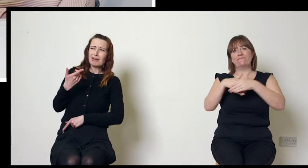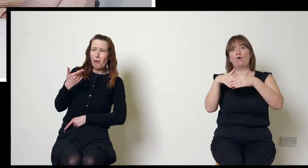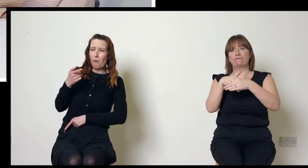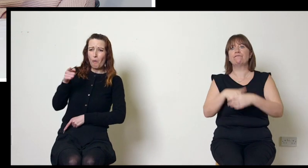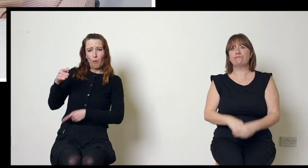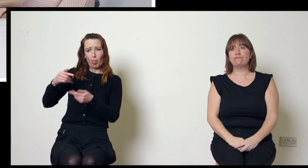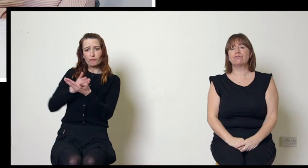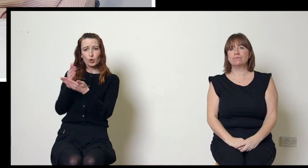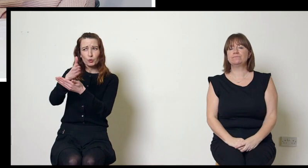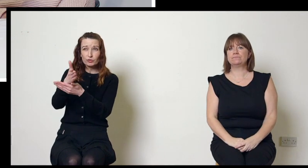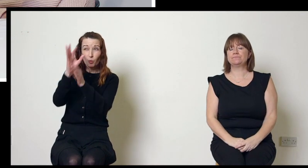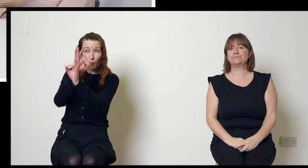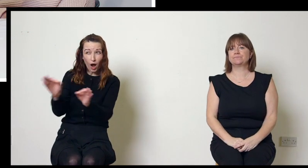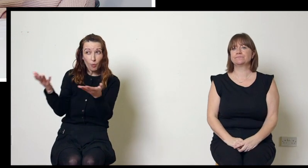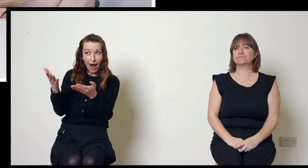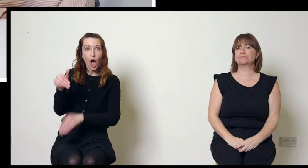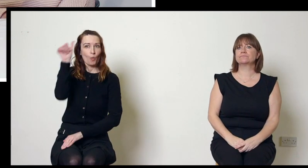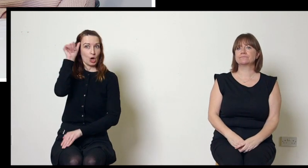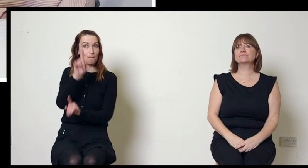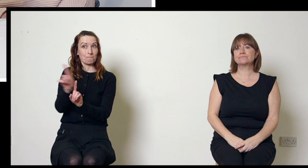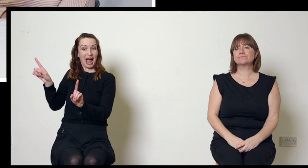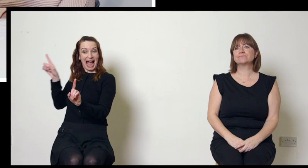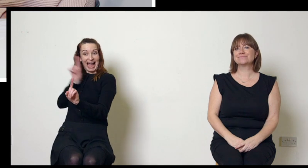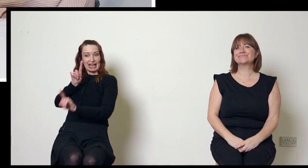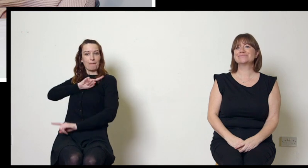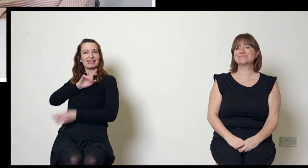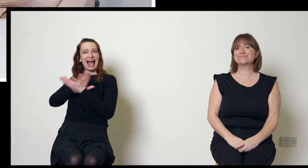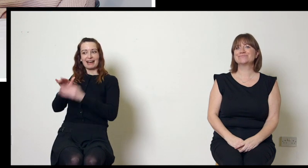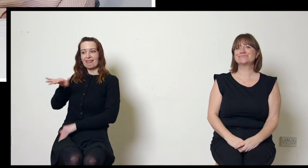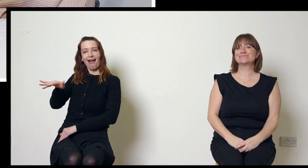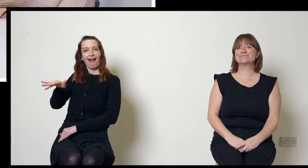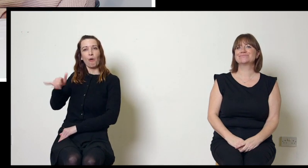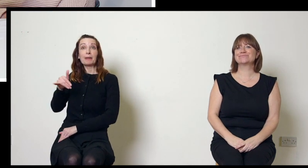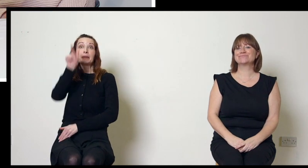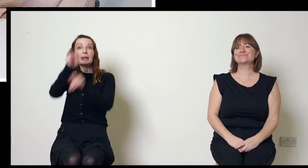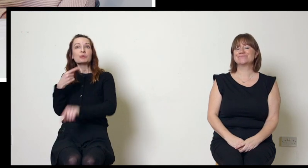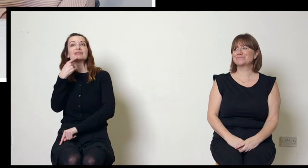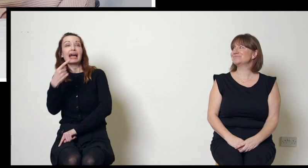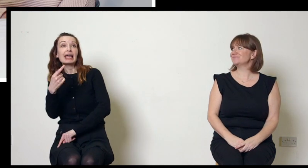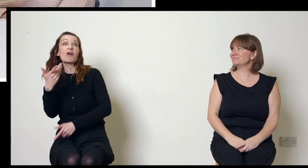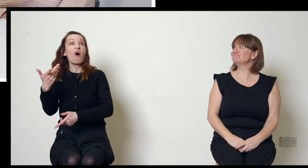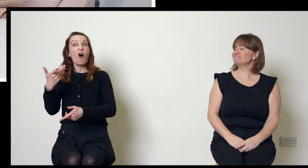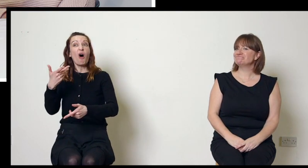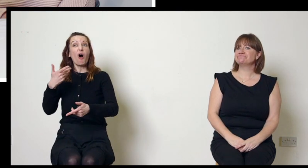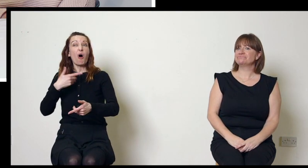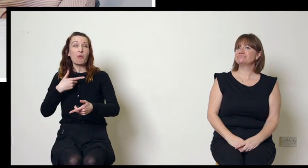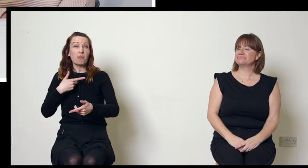Well, we know it will be at the back because that's where Hannah is going to be. Or, you know, people say, you know, we just had loads more kind of people.